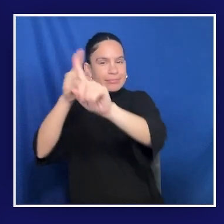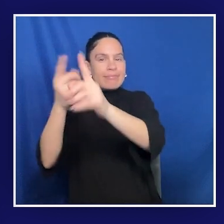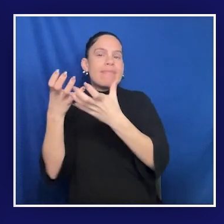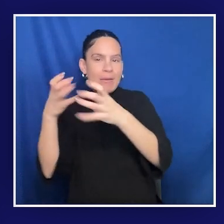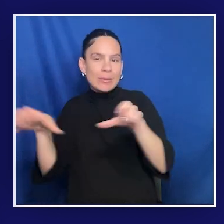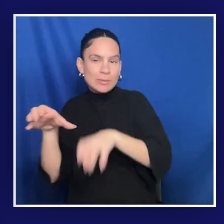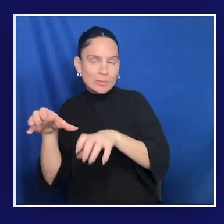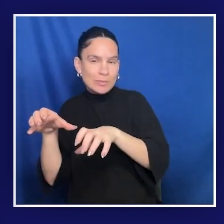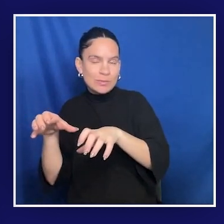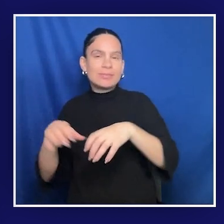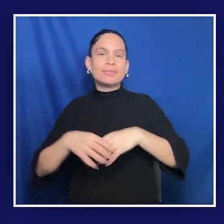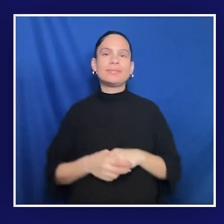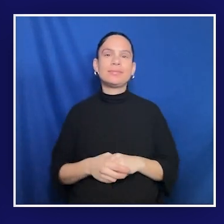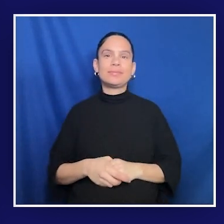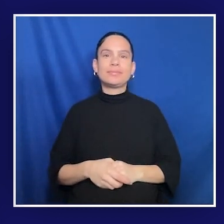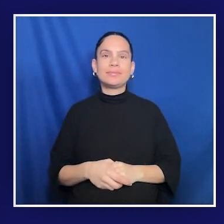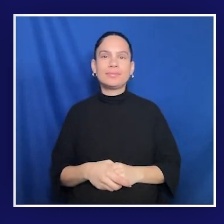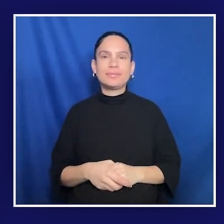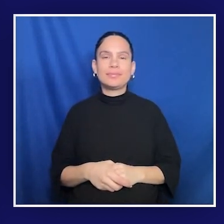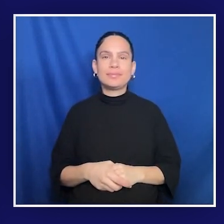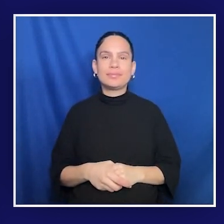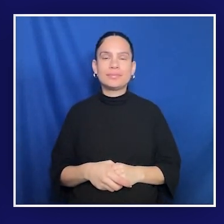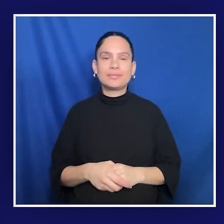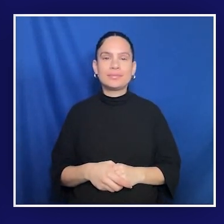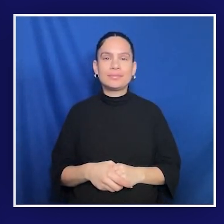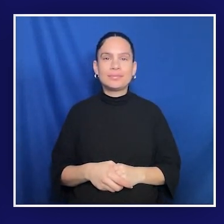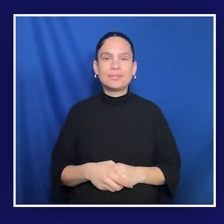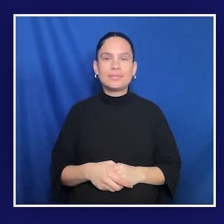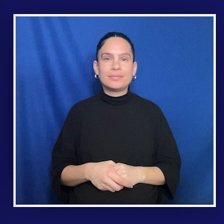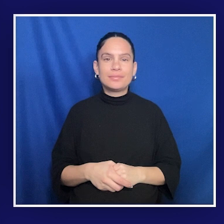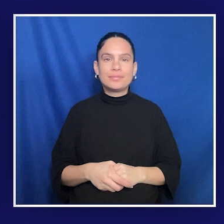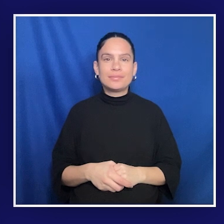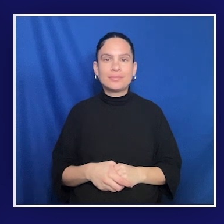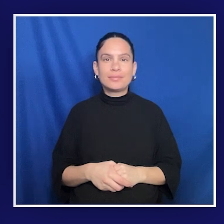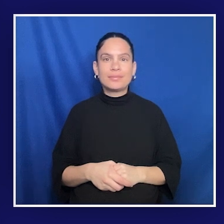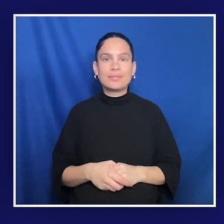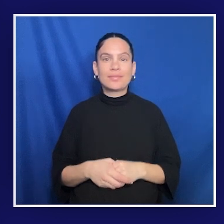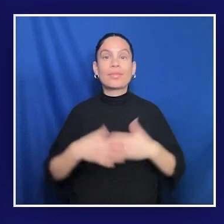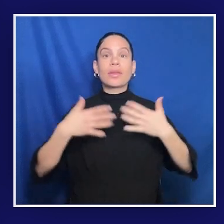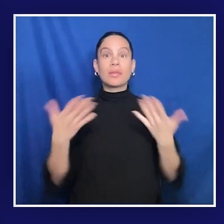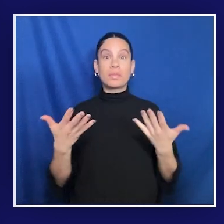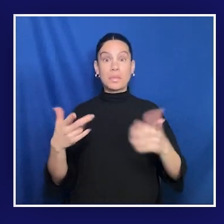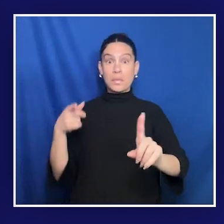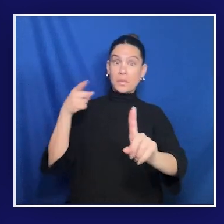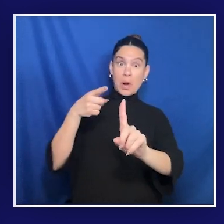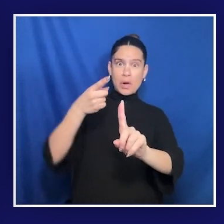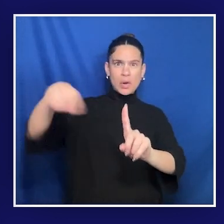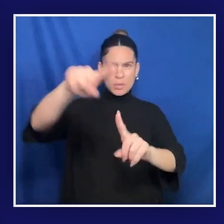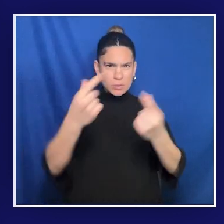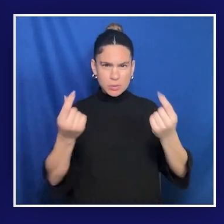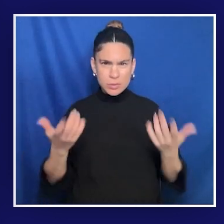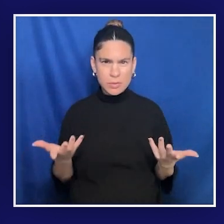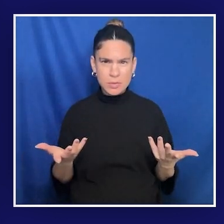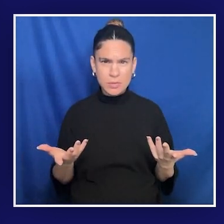[Audio Description]